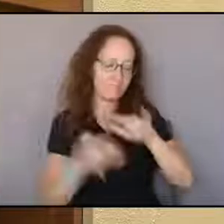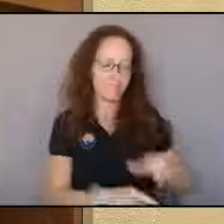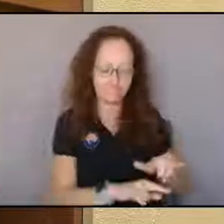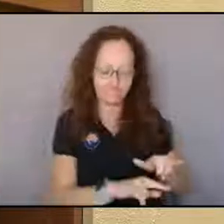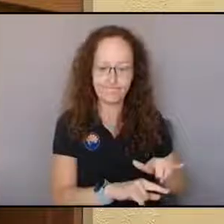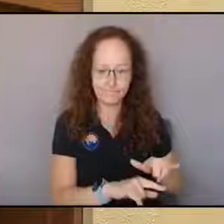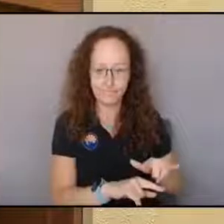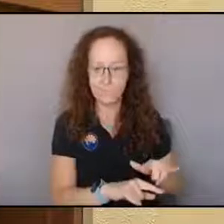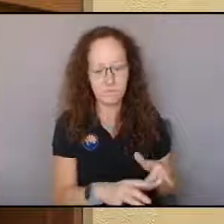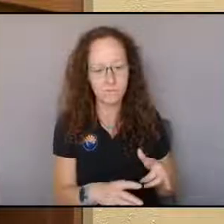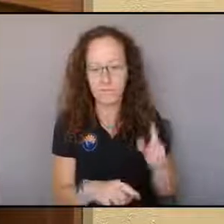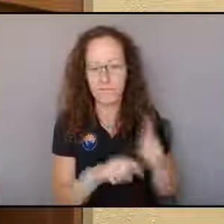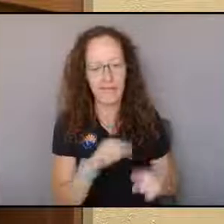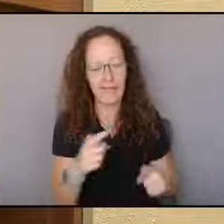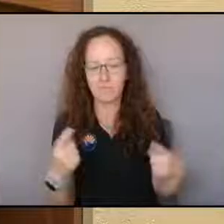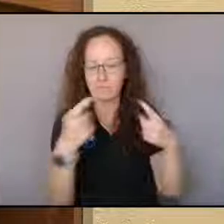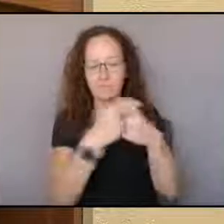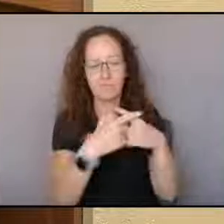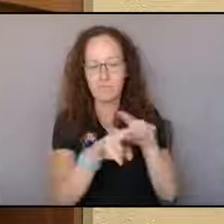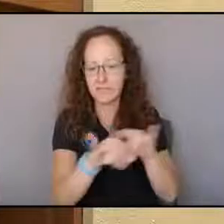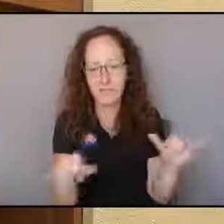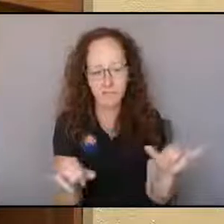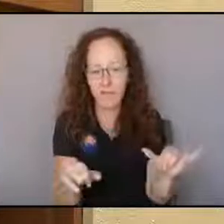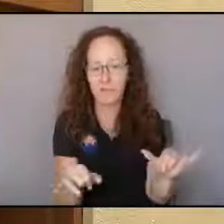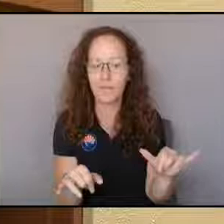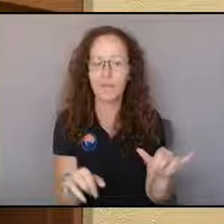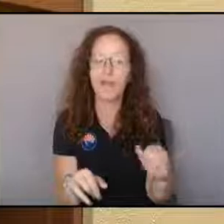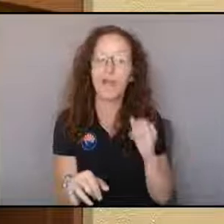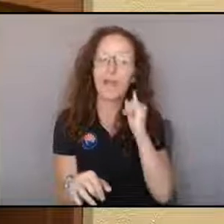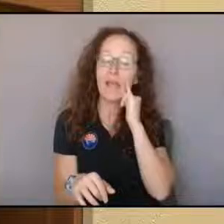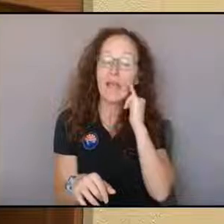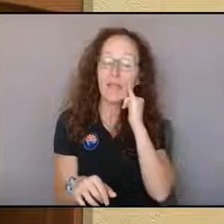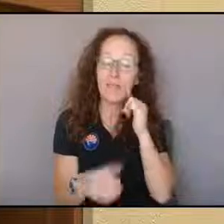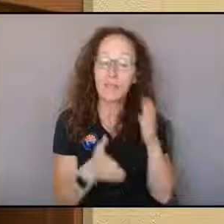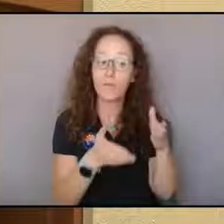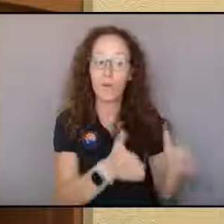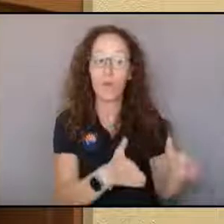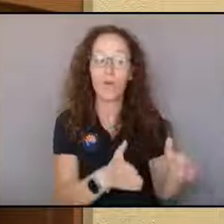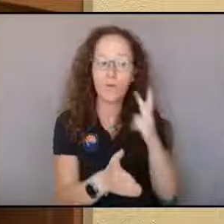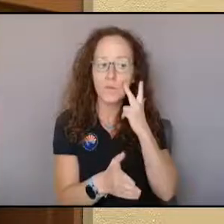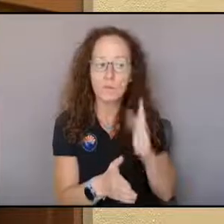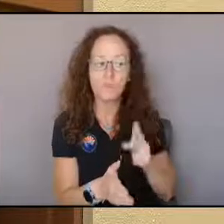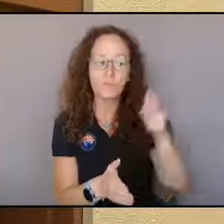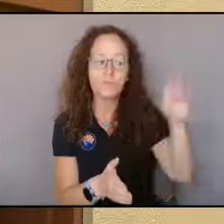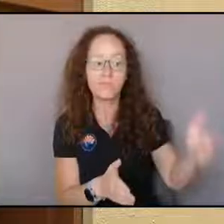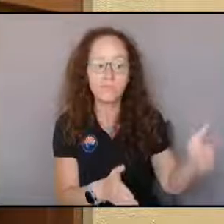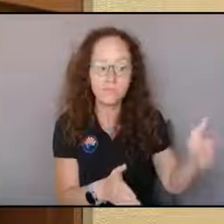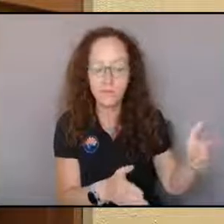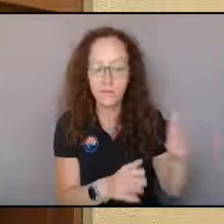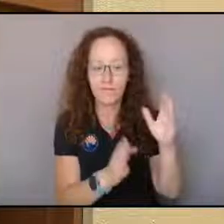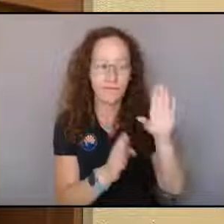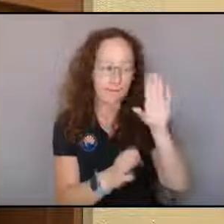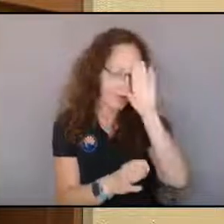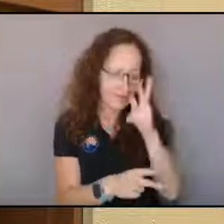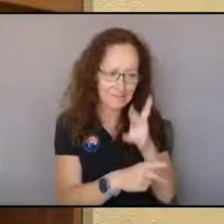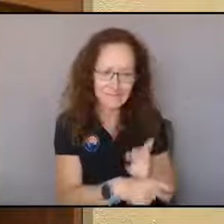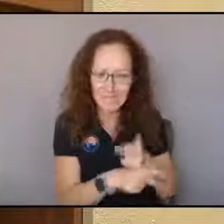FIREFIGHTERS' APPARATUS YOU MAY SEE NEAR THE ROADWAY AND REMEMBERING ANYTHING THAT CAN START A SPARK DURING